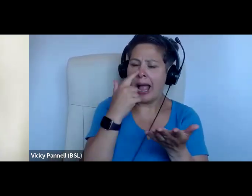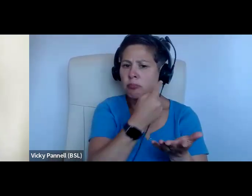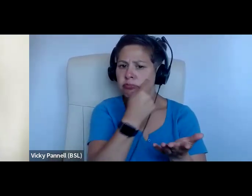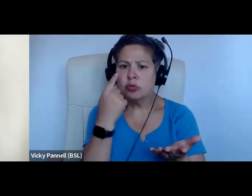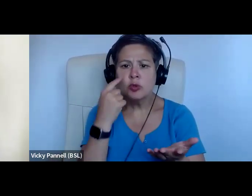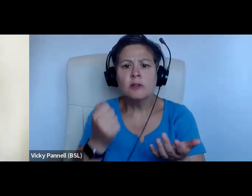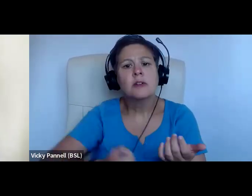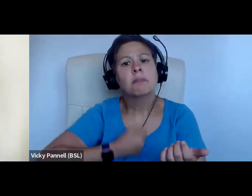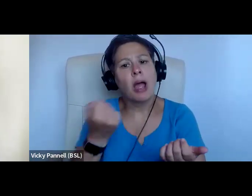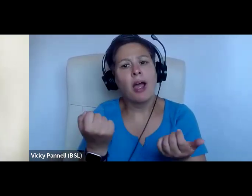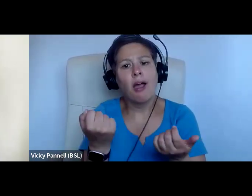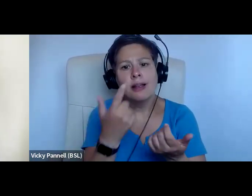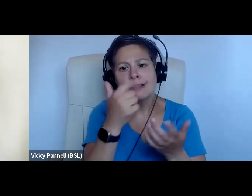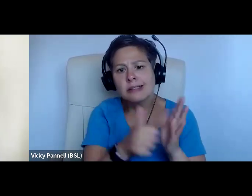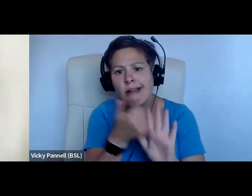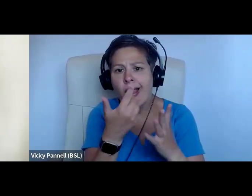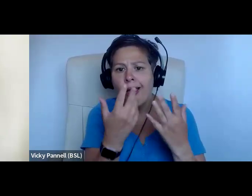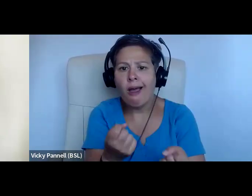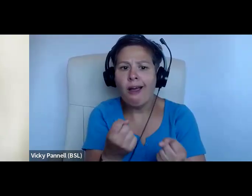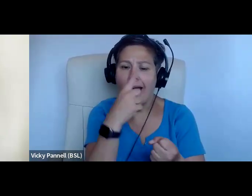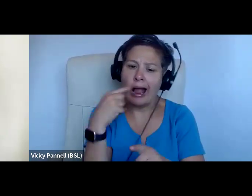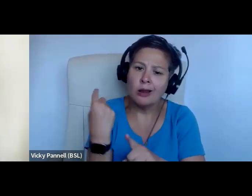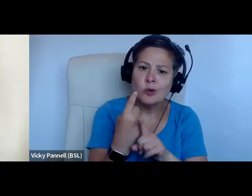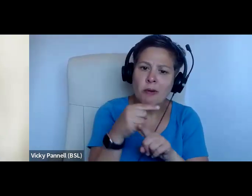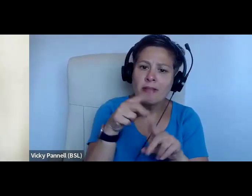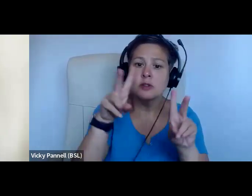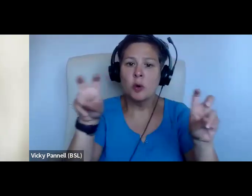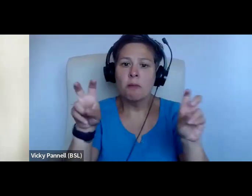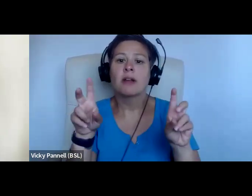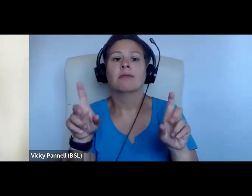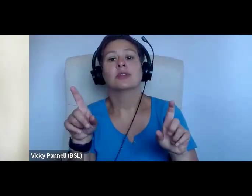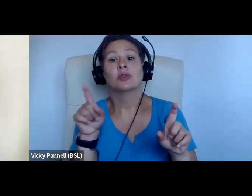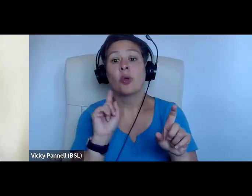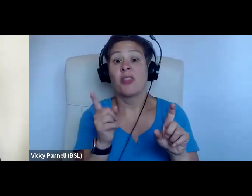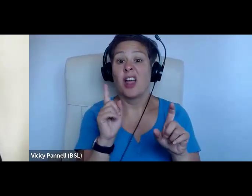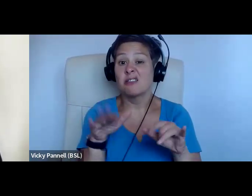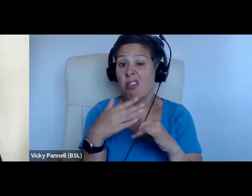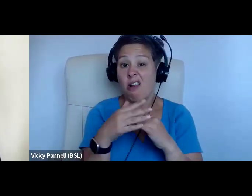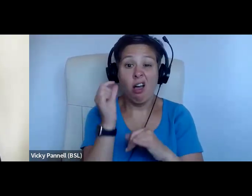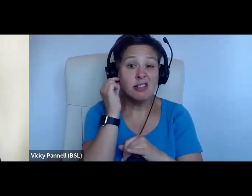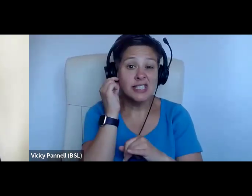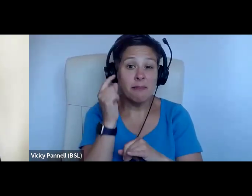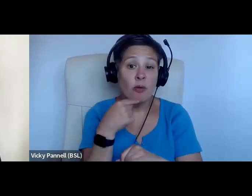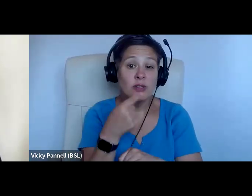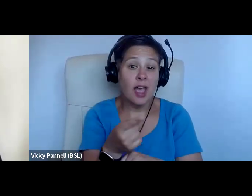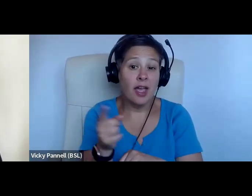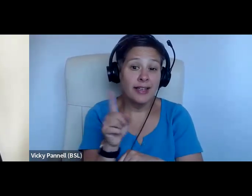in the context of an interview, mostly what one's talking about is these are my skills and so on. But you don't just have to tell people about your skills